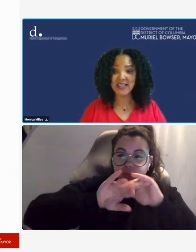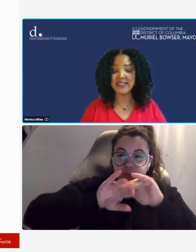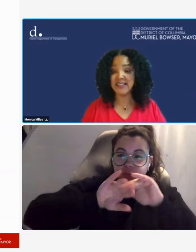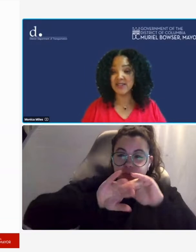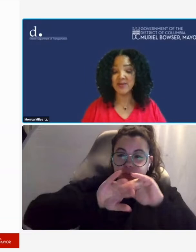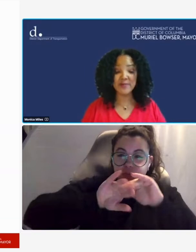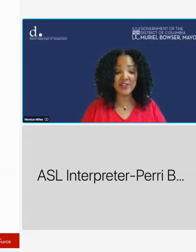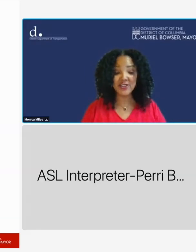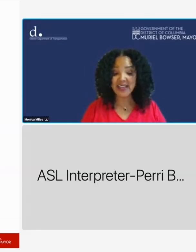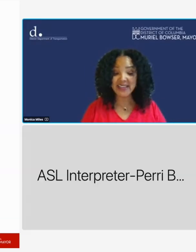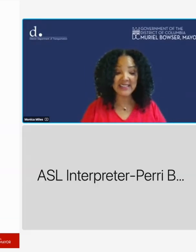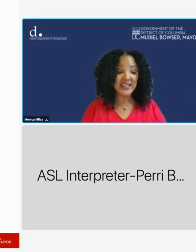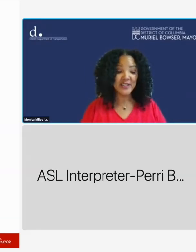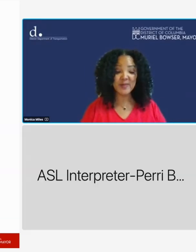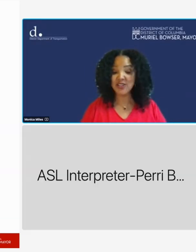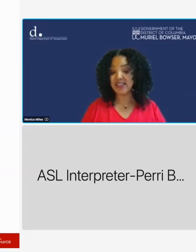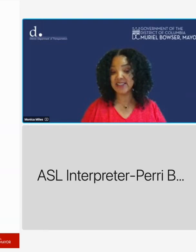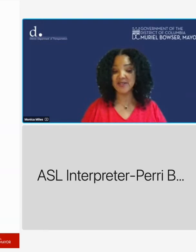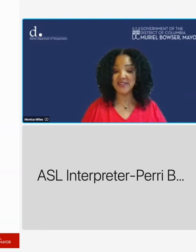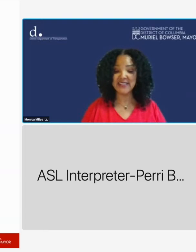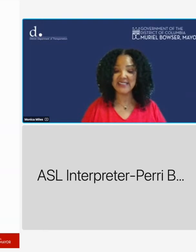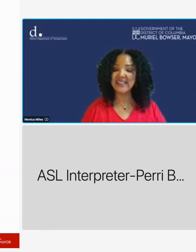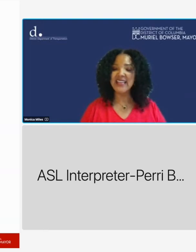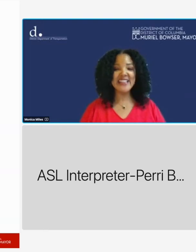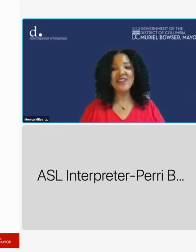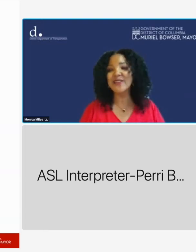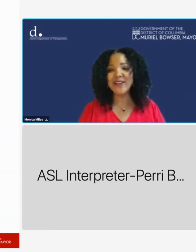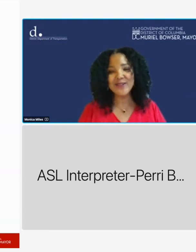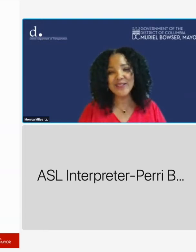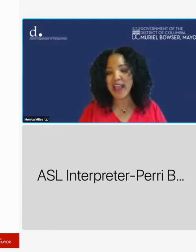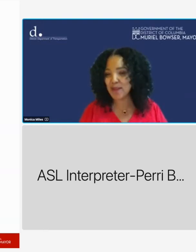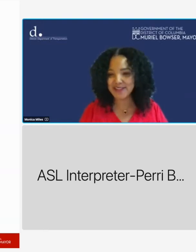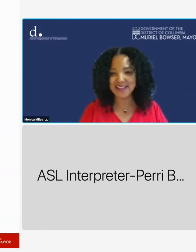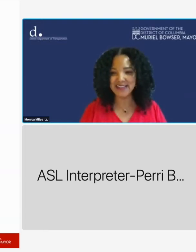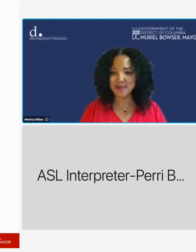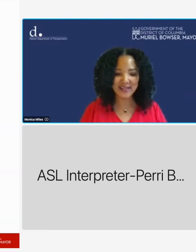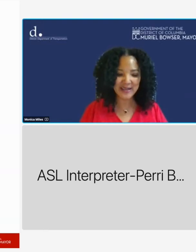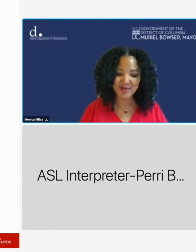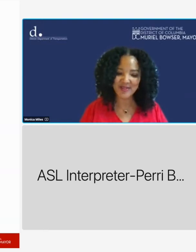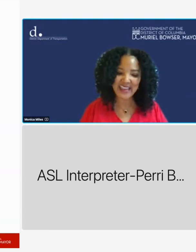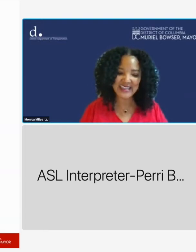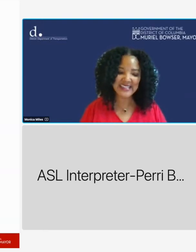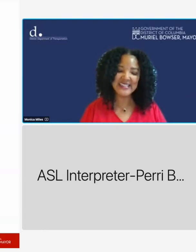skills were specialized specialized services that really only happens in a limited number of cases